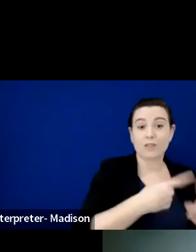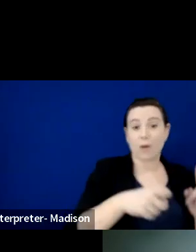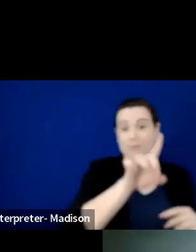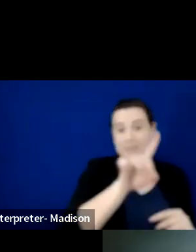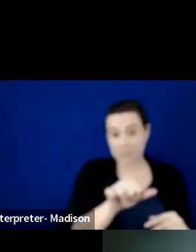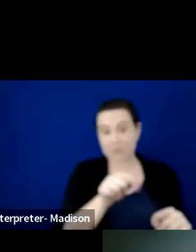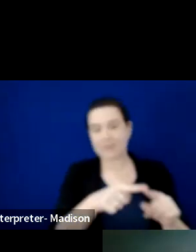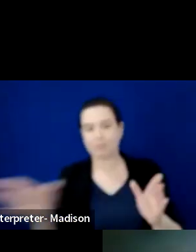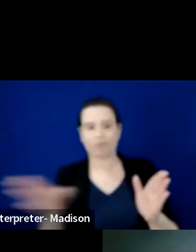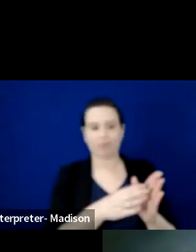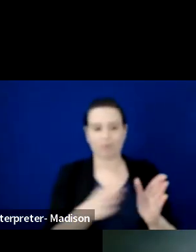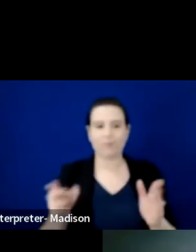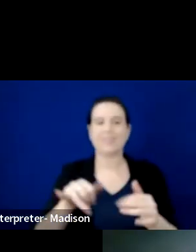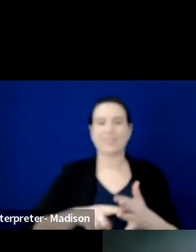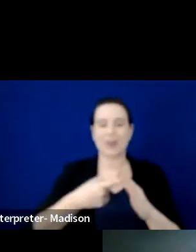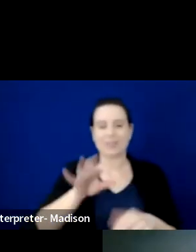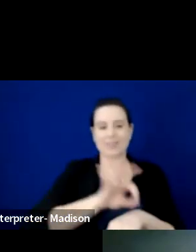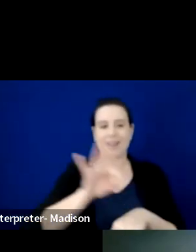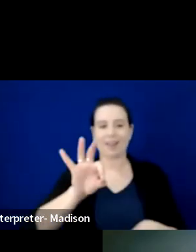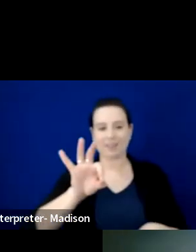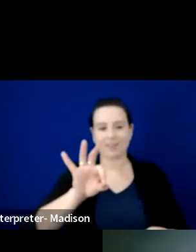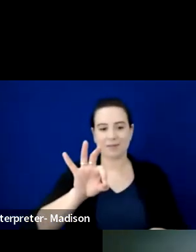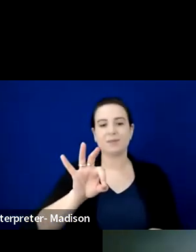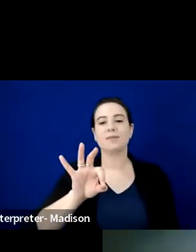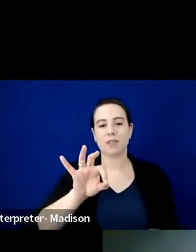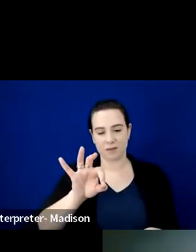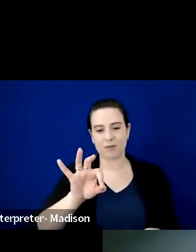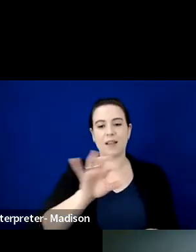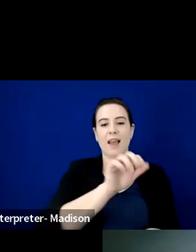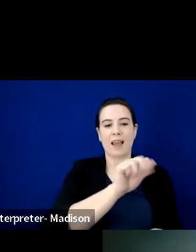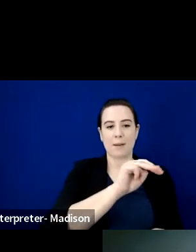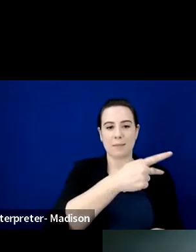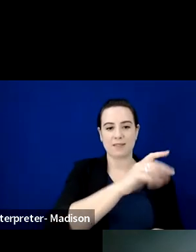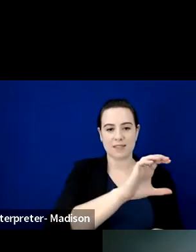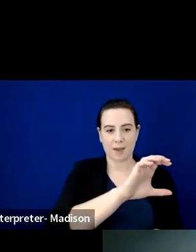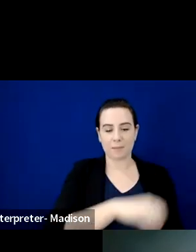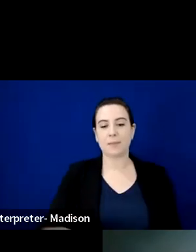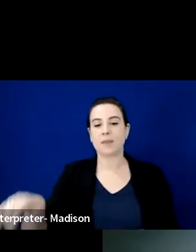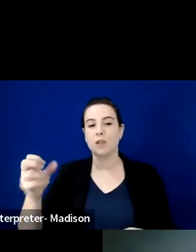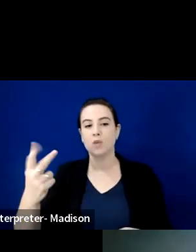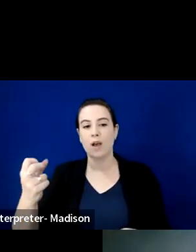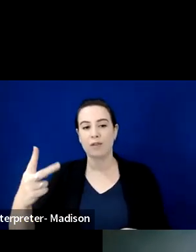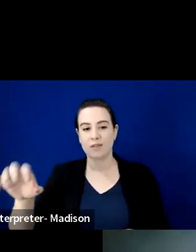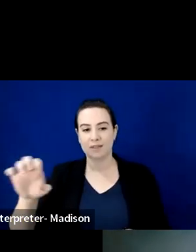Another opportunity to discuss and hear tomorrow from the keynote speaker on addressing long COVID, living in the long COVID era, diagnosis to disability and everything in between.